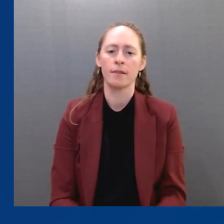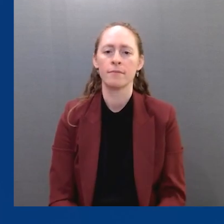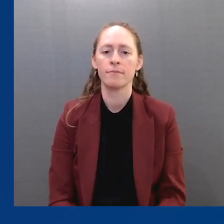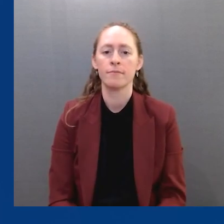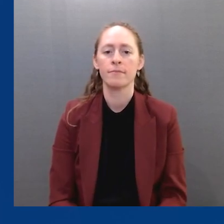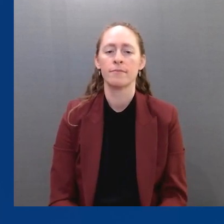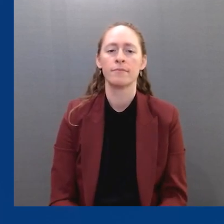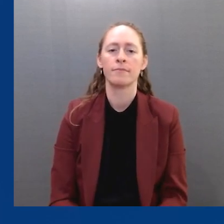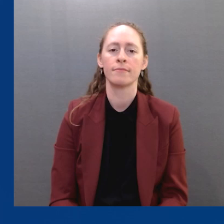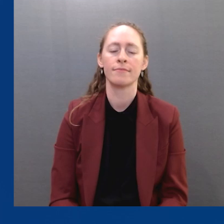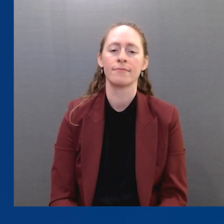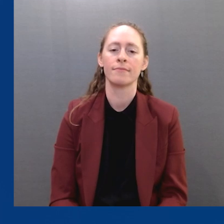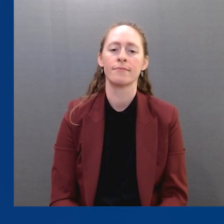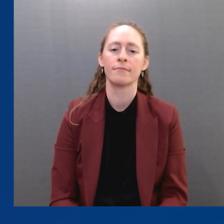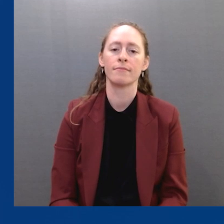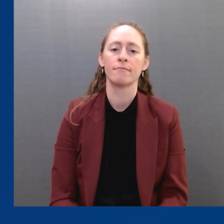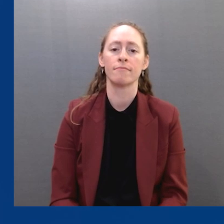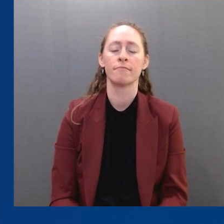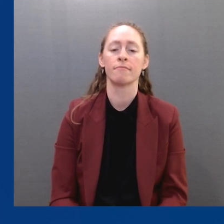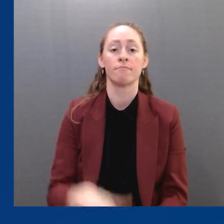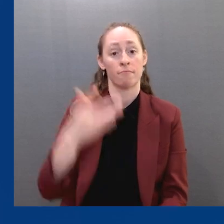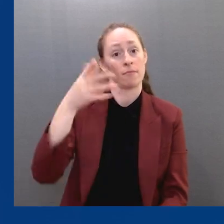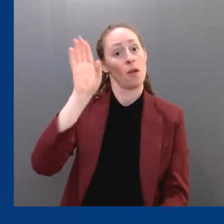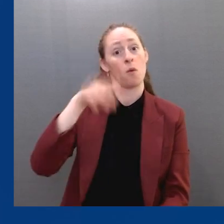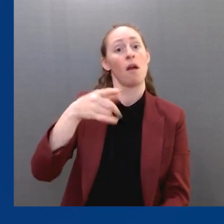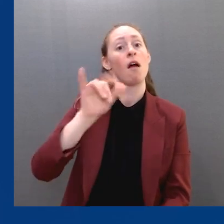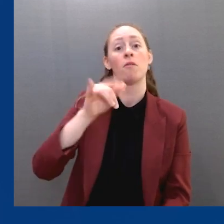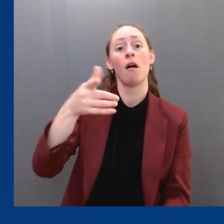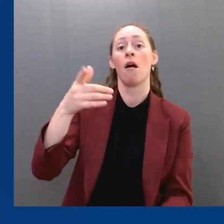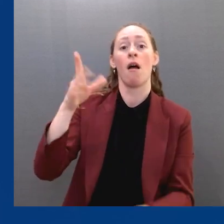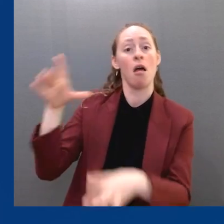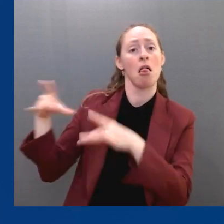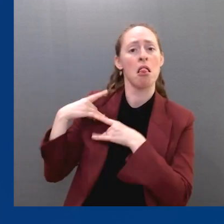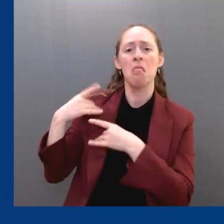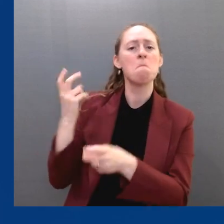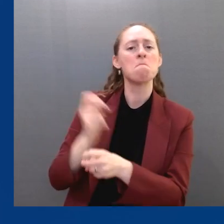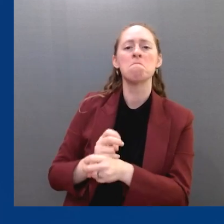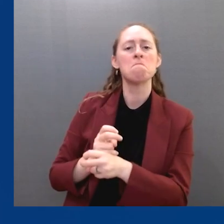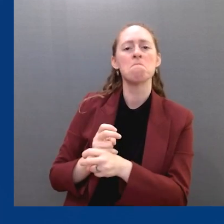and it prevents you from spreading it to others. We have made high quality mask widely available